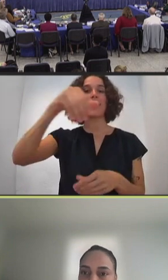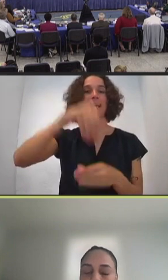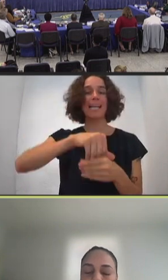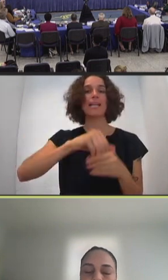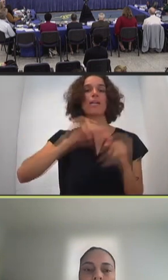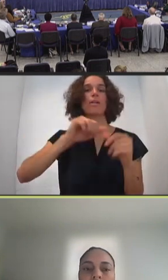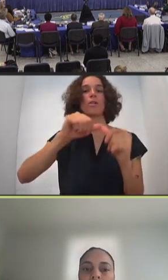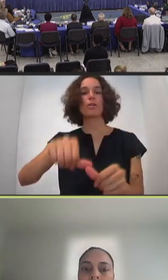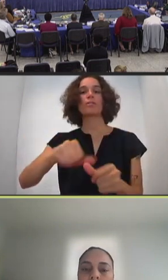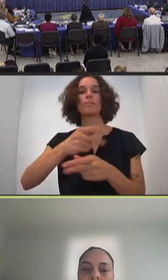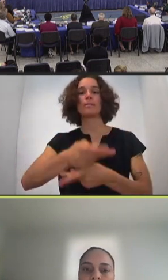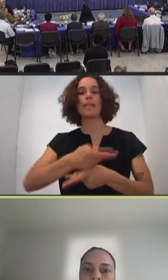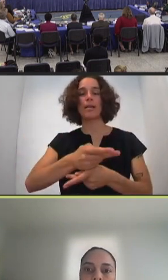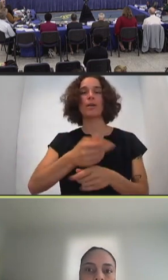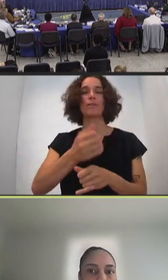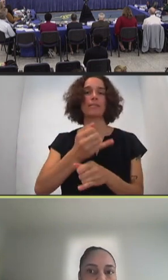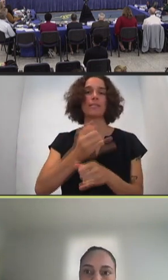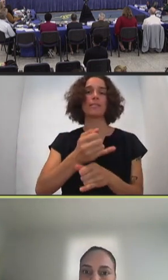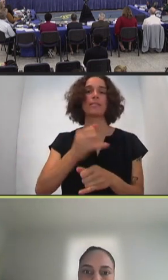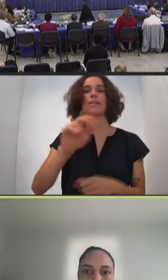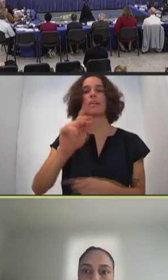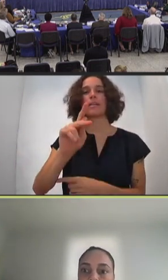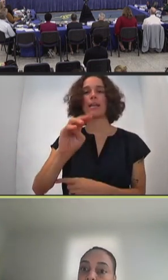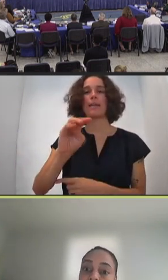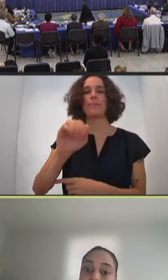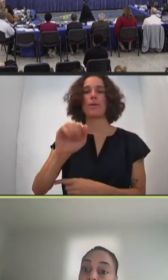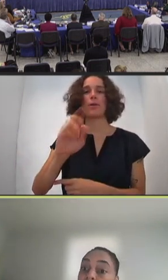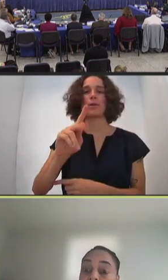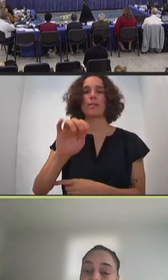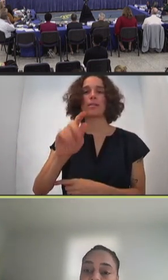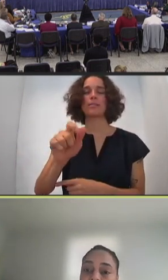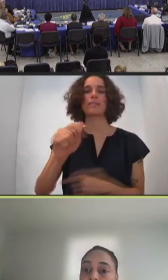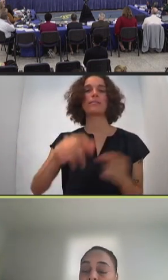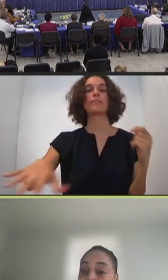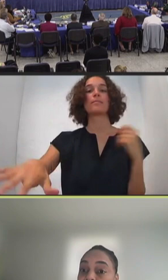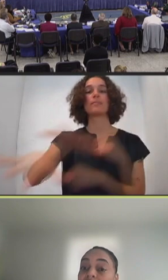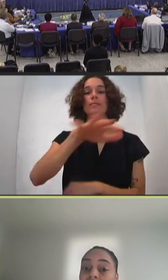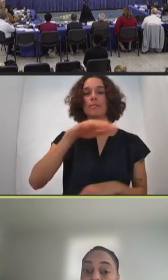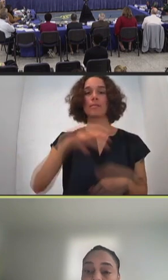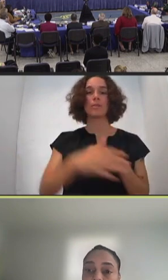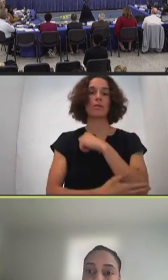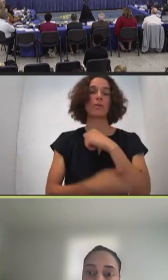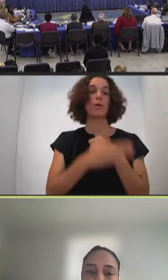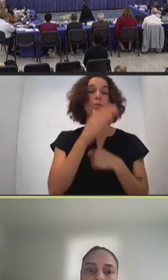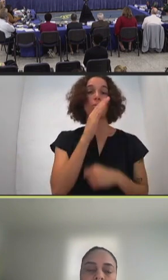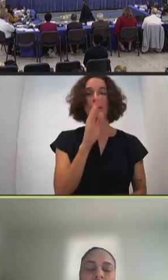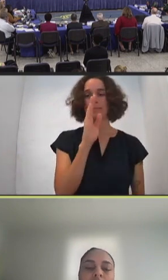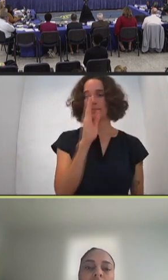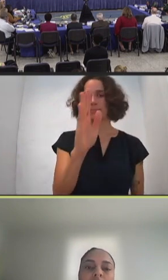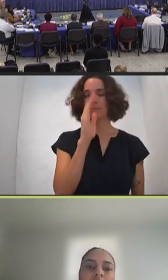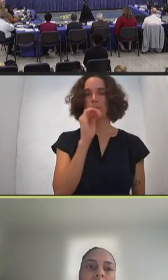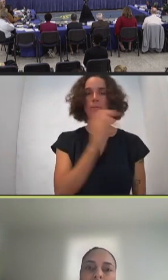the country. And these posters will be speaking directly to patients and healthcare navigators.